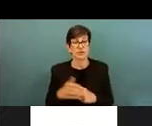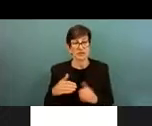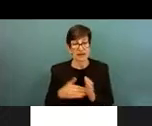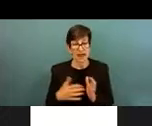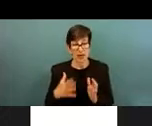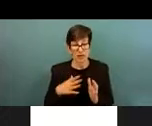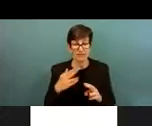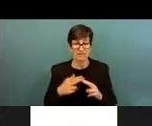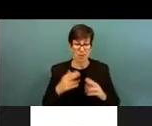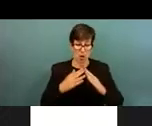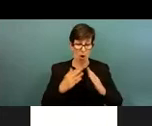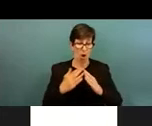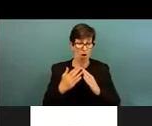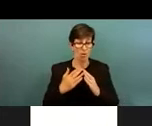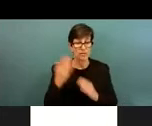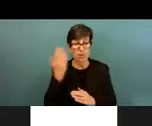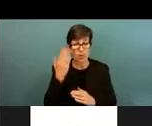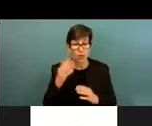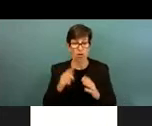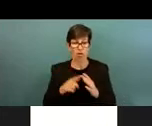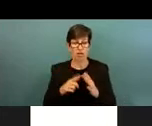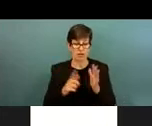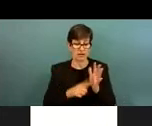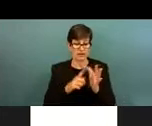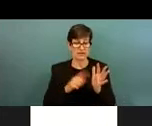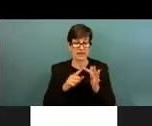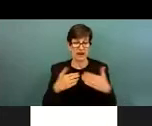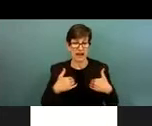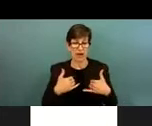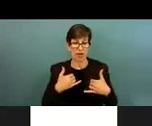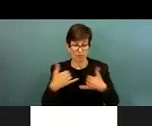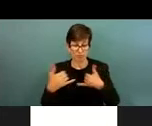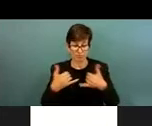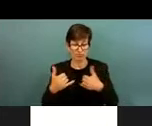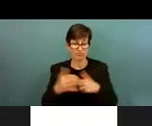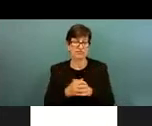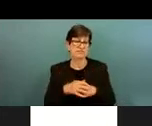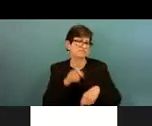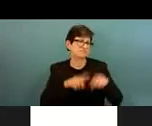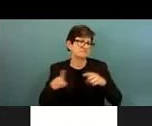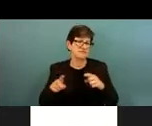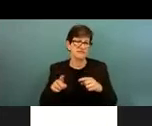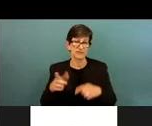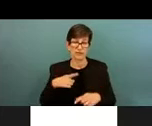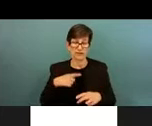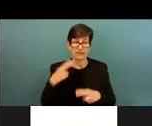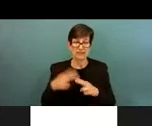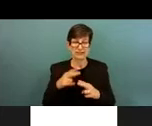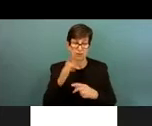to telehealth, to the full range of activities that people are now engaged in online, all